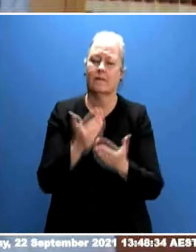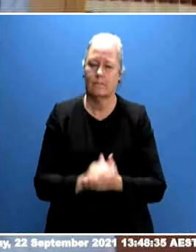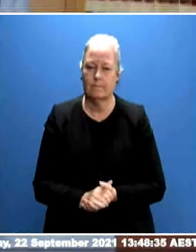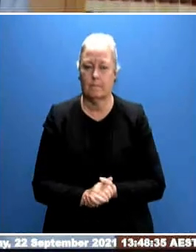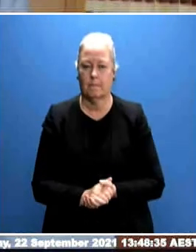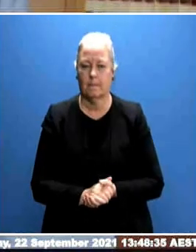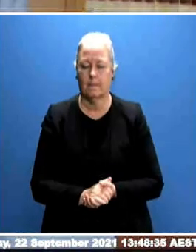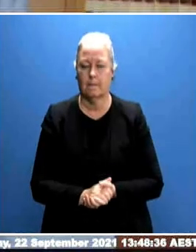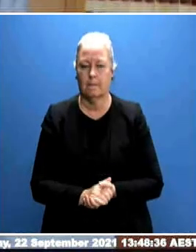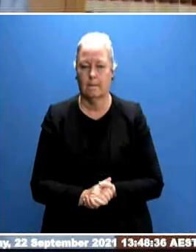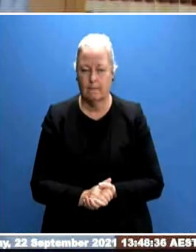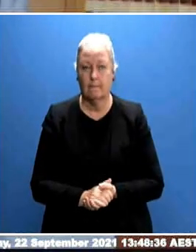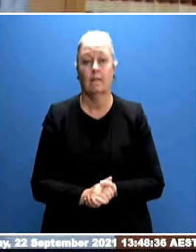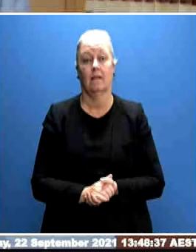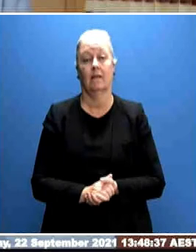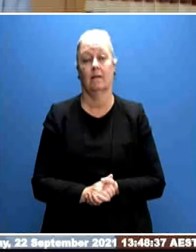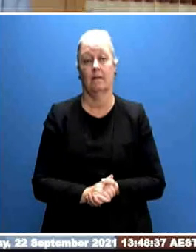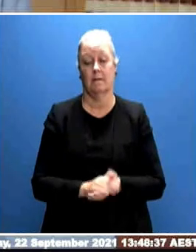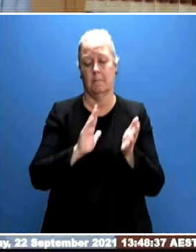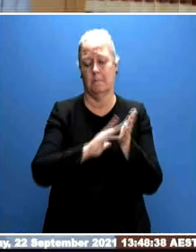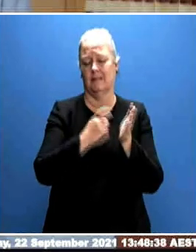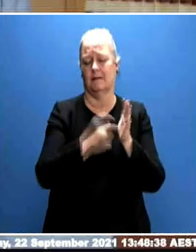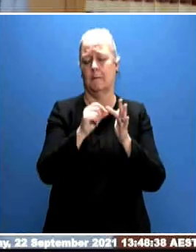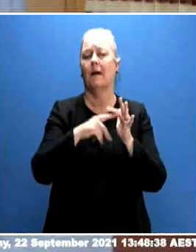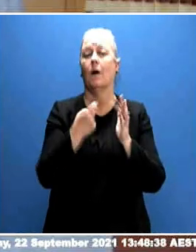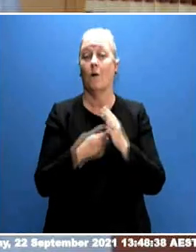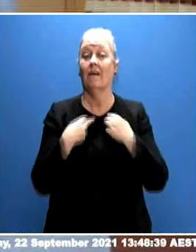Now, Mr Power will ask you some questions.